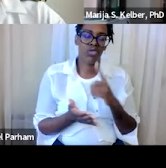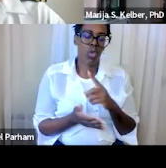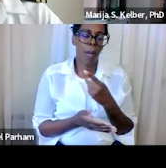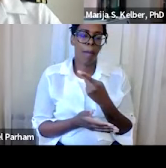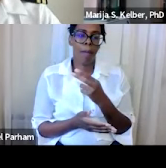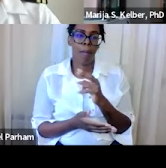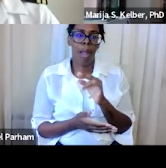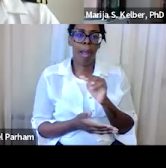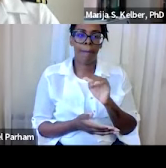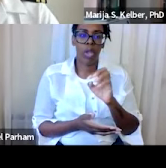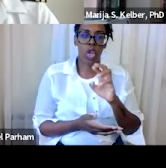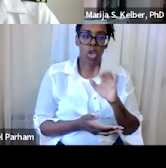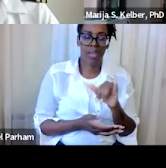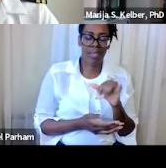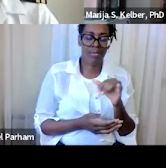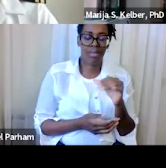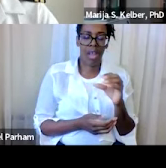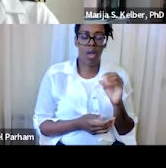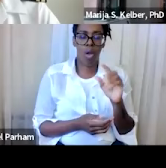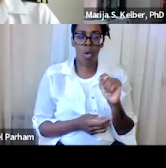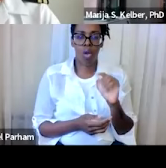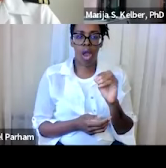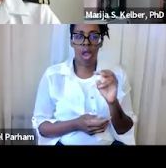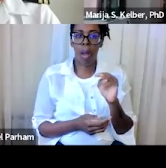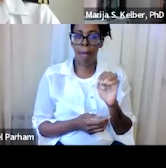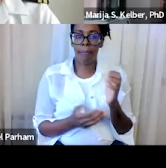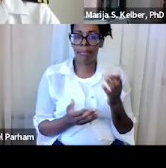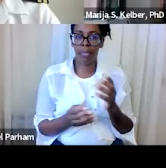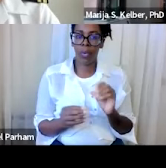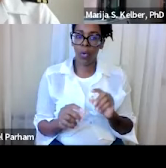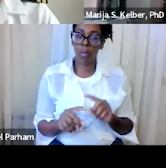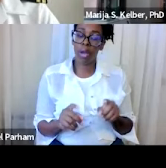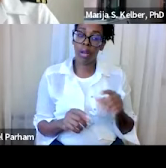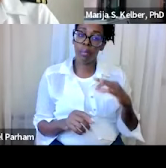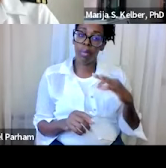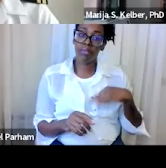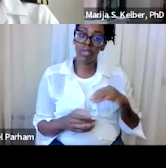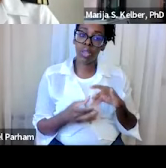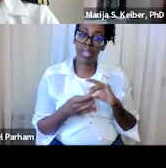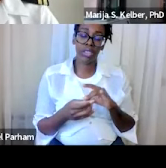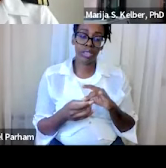of suicide deaths and attempts, but benefits for related outcomes have been found